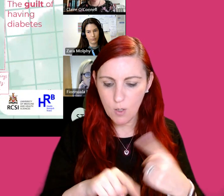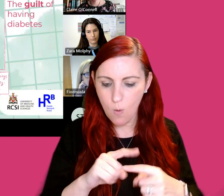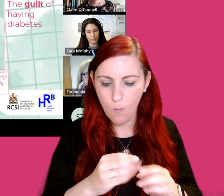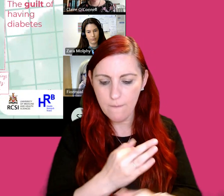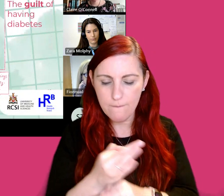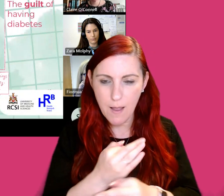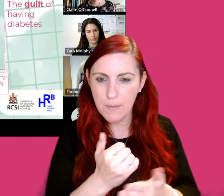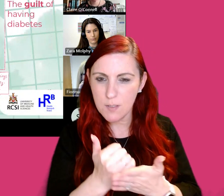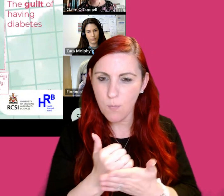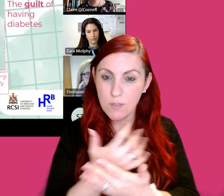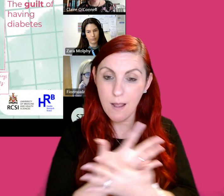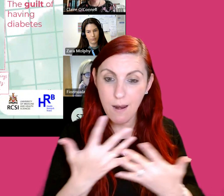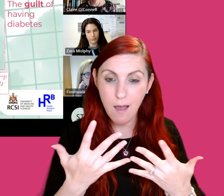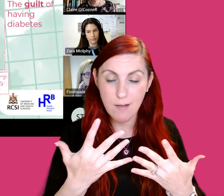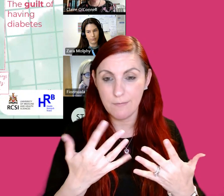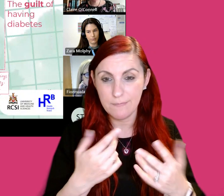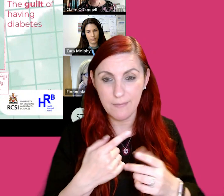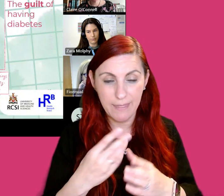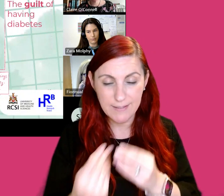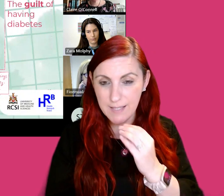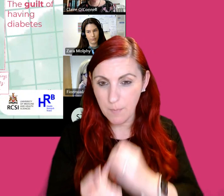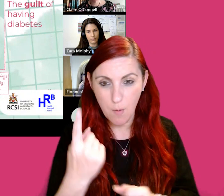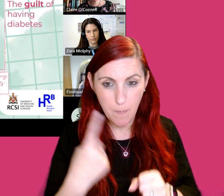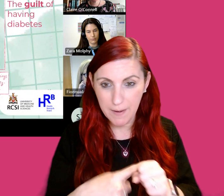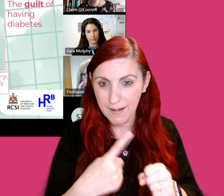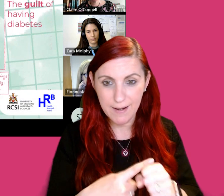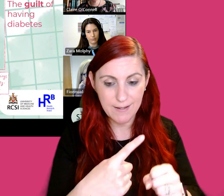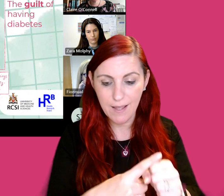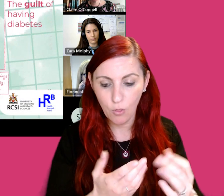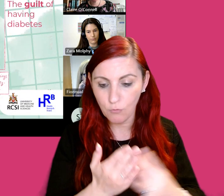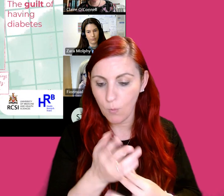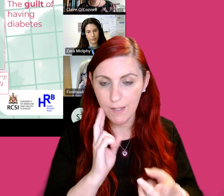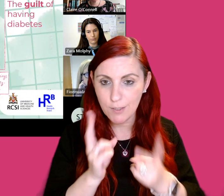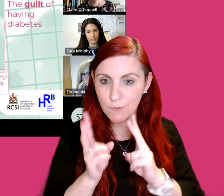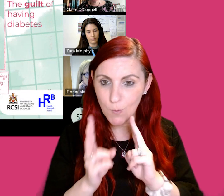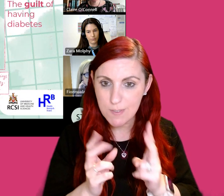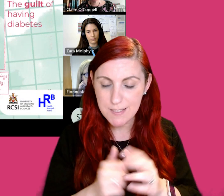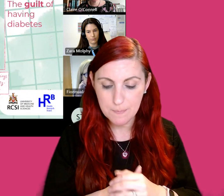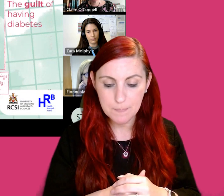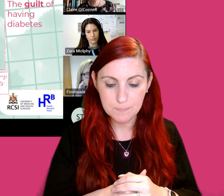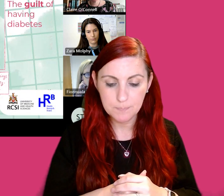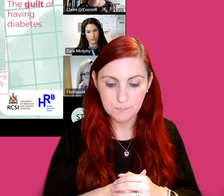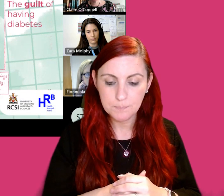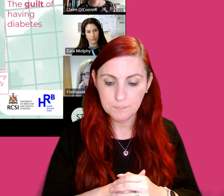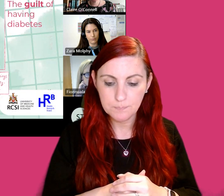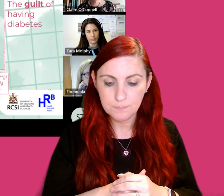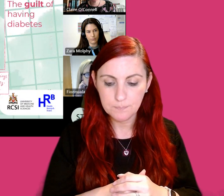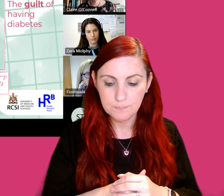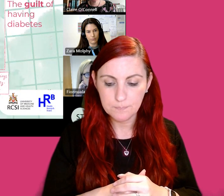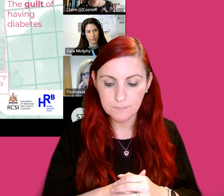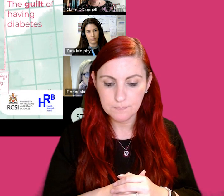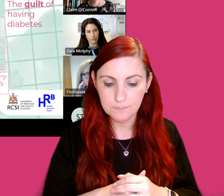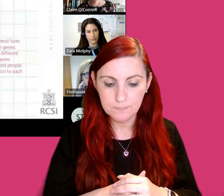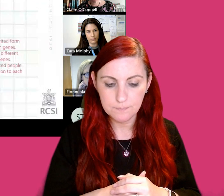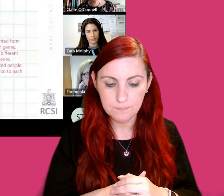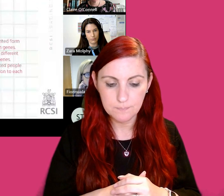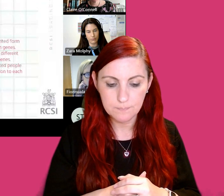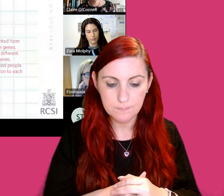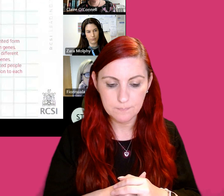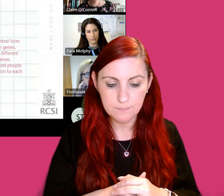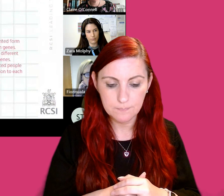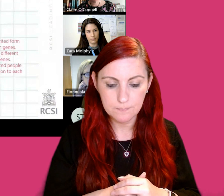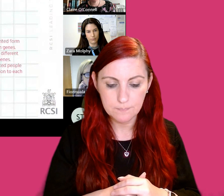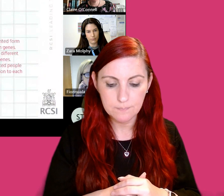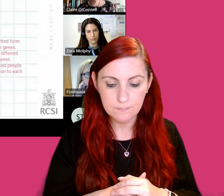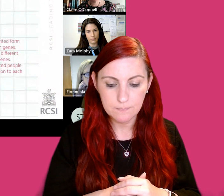lot of themes kept coming up during uh during the interviews um when we then created the physical